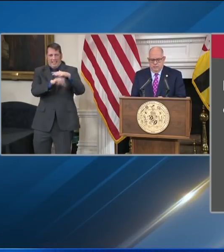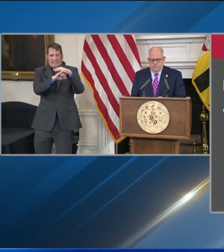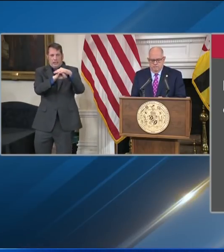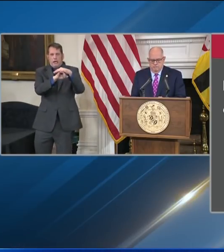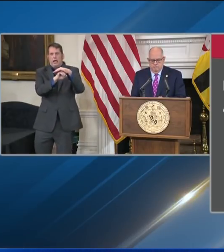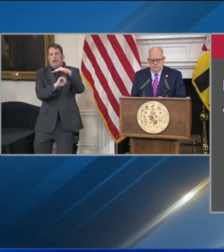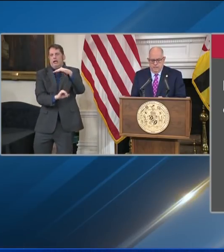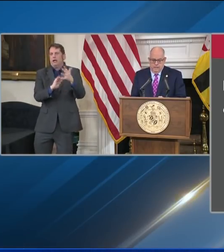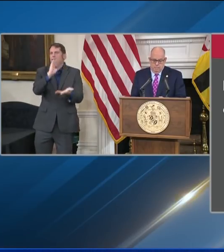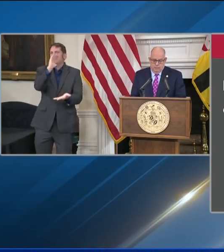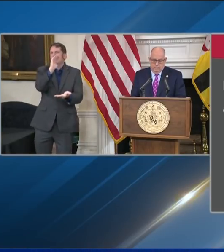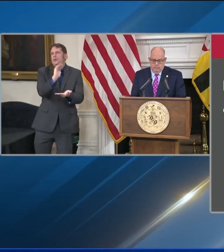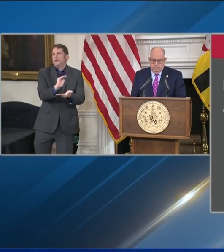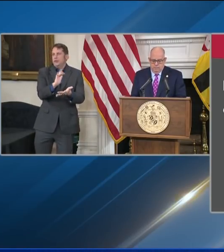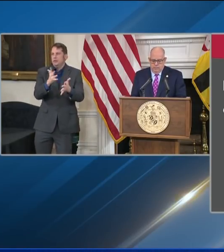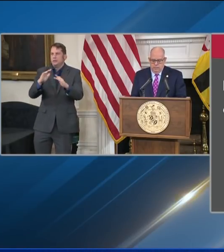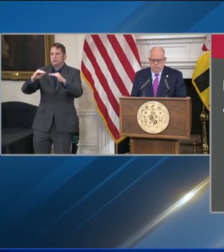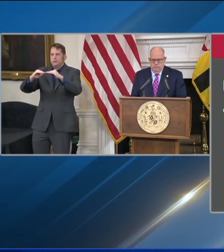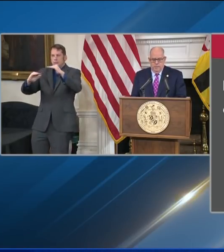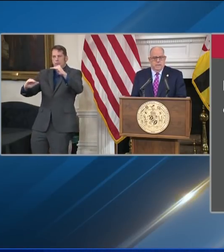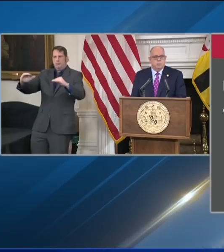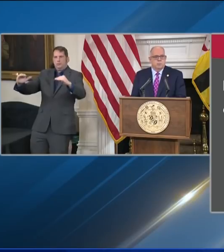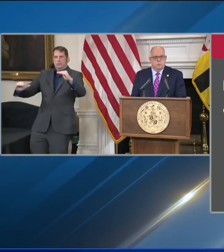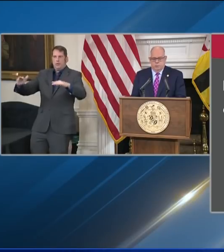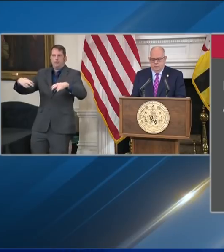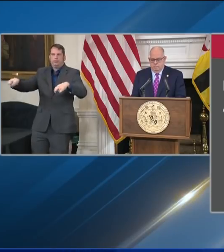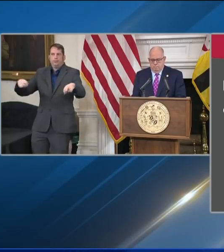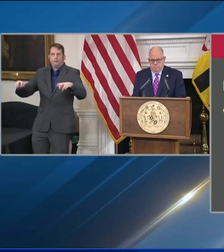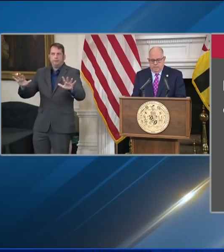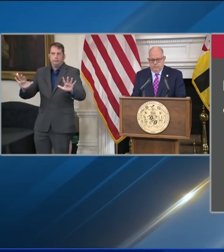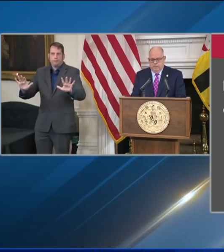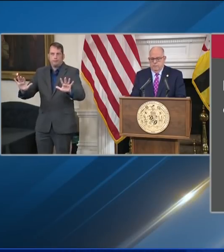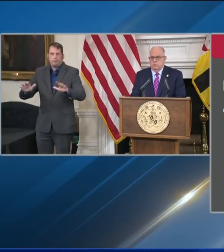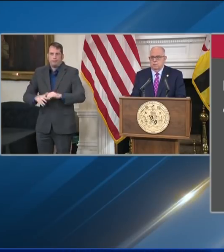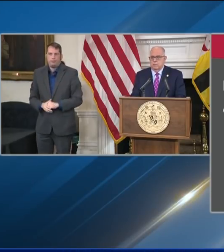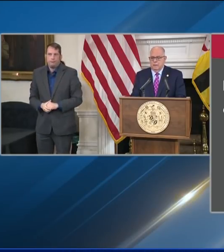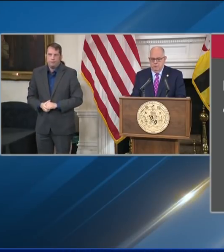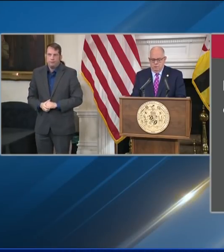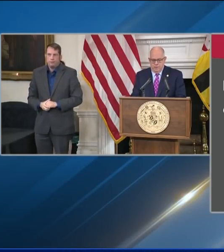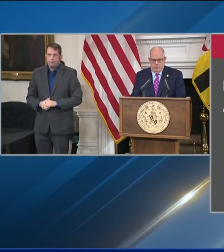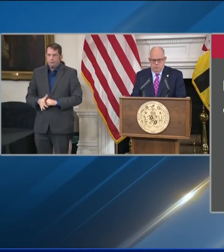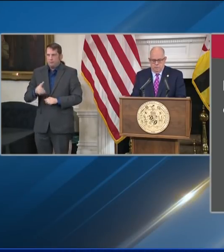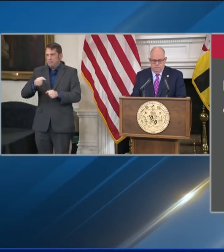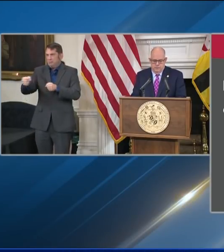THIS WILL HELP ALLEVIATE THE OVERCROWDED HOSPITALS IN SOME AREAS OF OUR STATE.